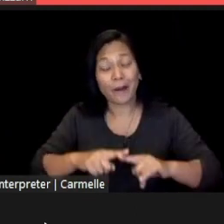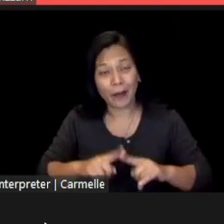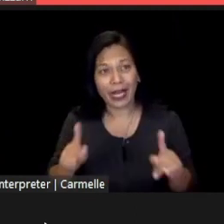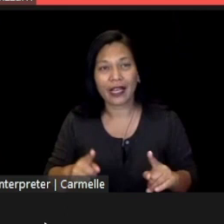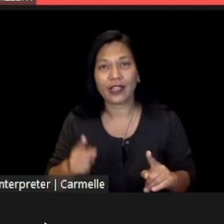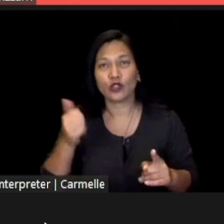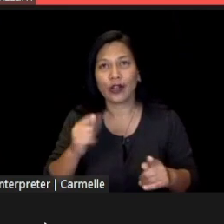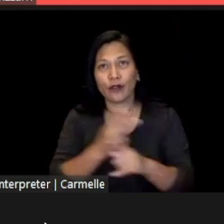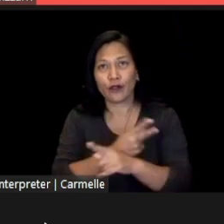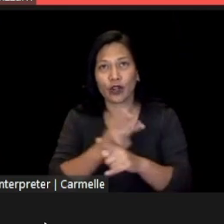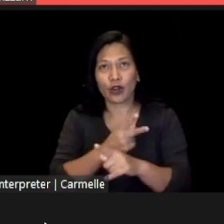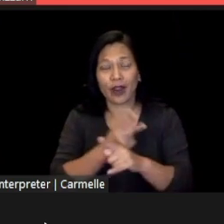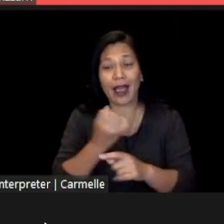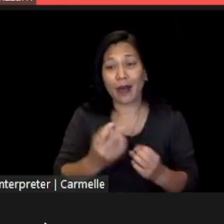you're paying them versus how much you could get.